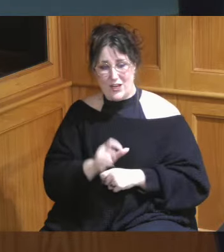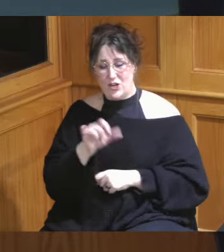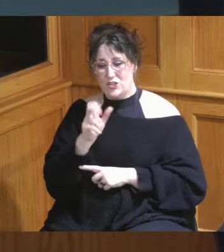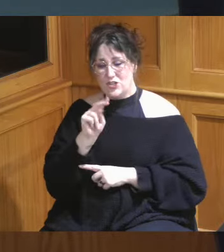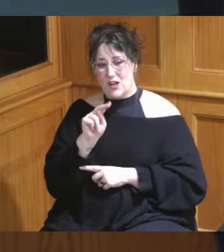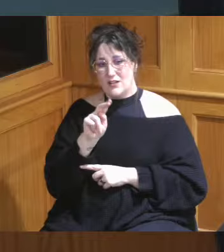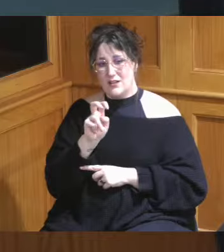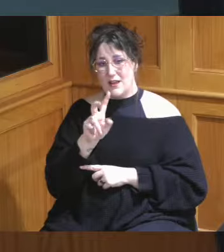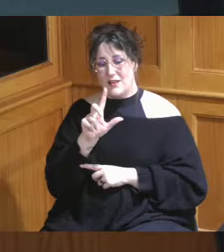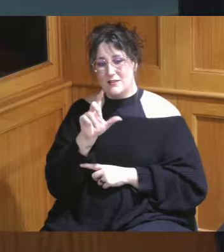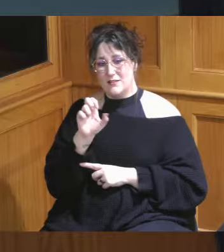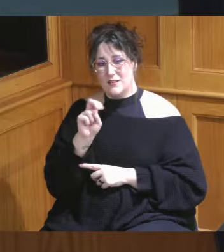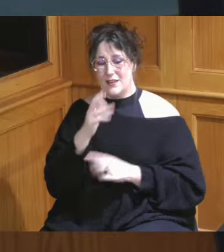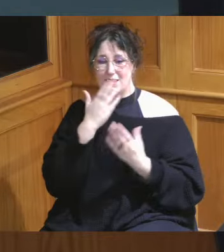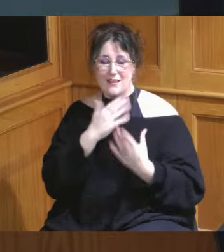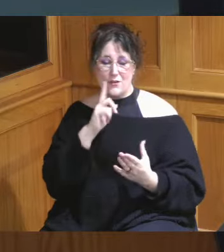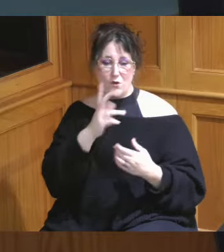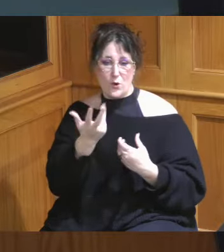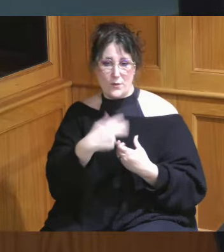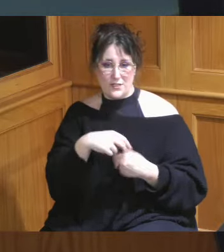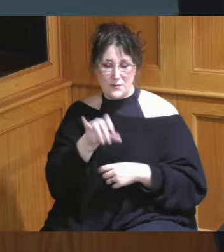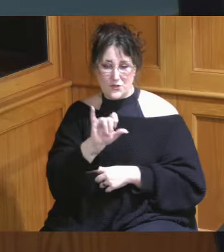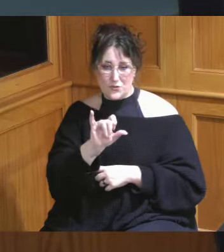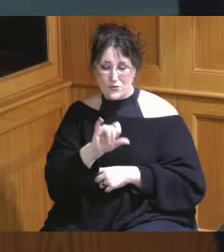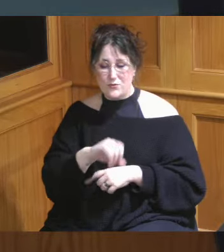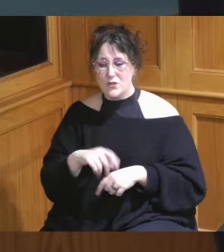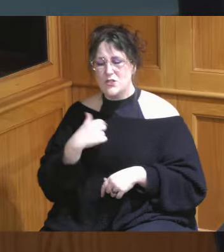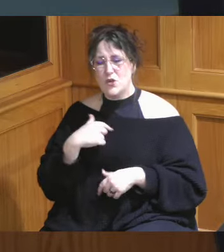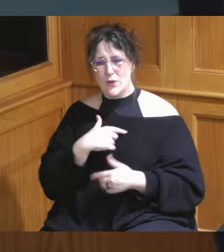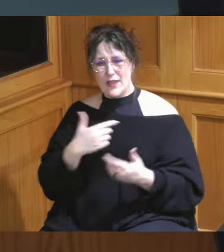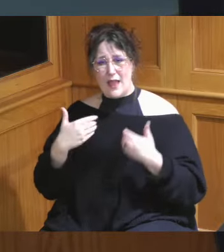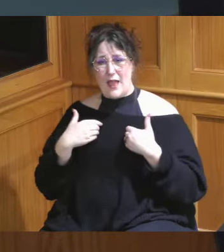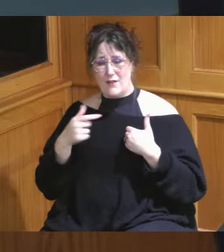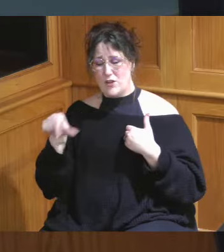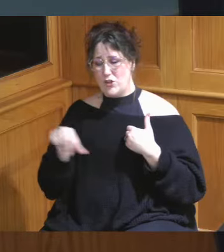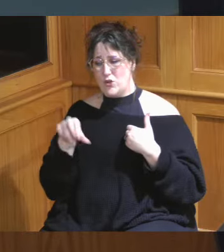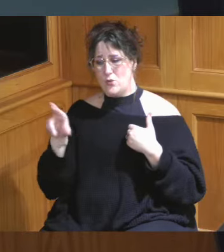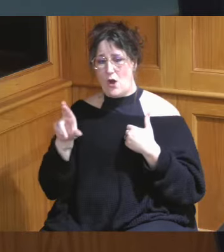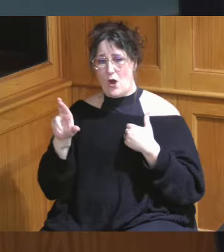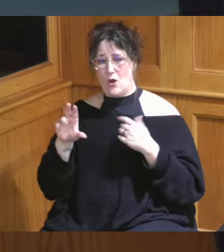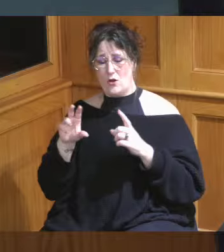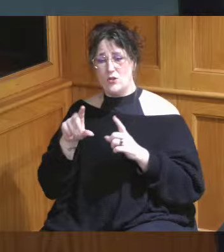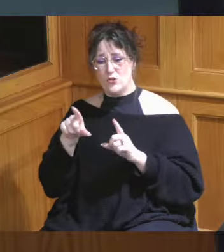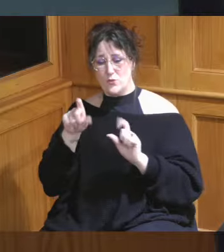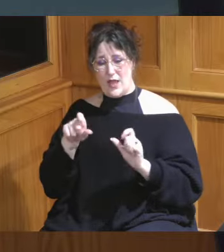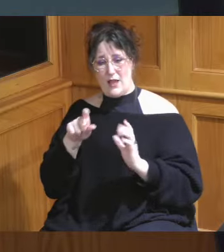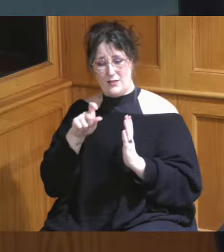and helping do this, John. so we we have this QR code that you can scan and I'm going to encourage